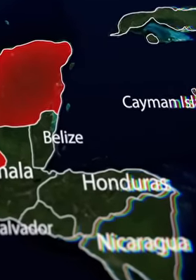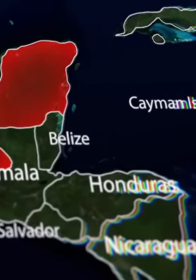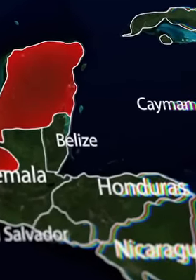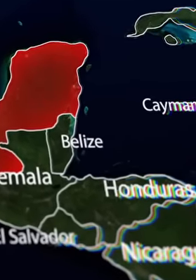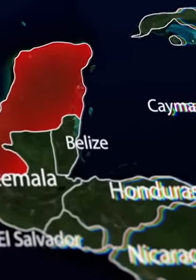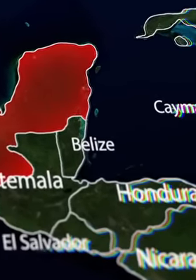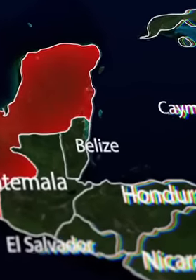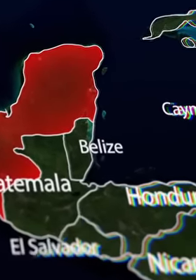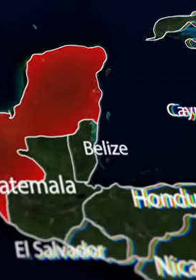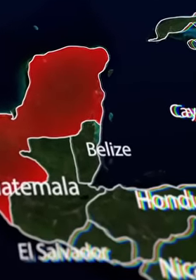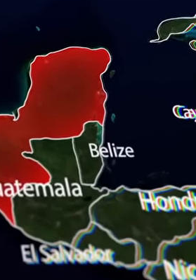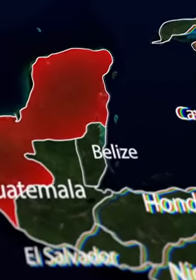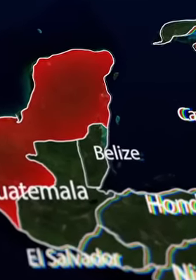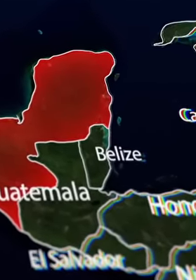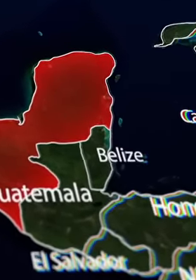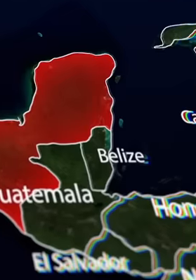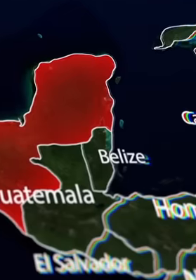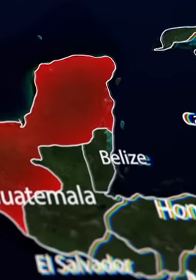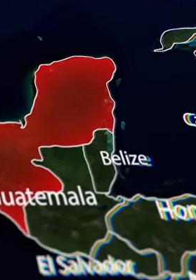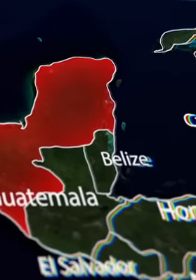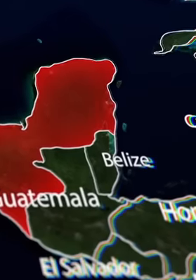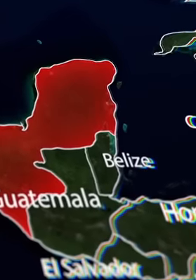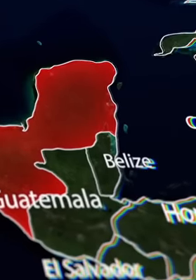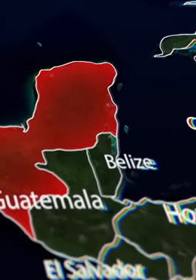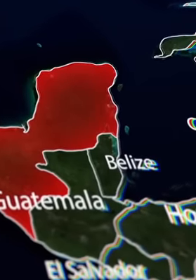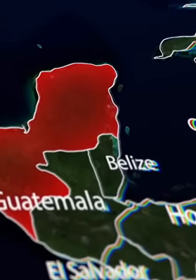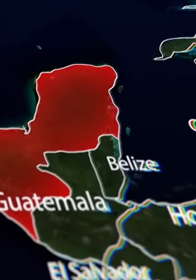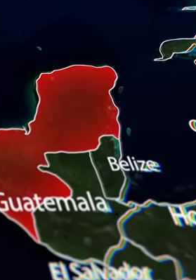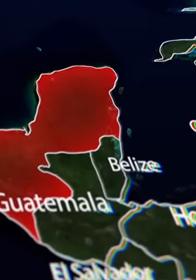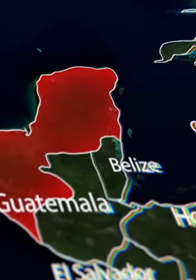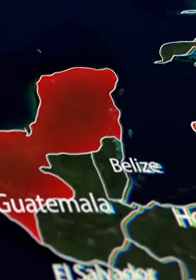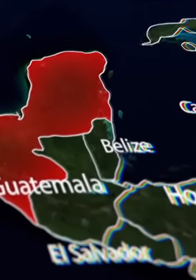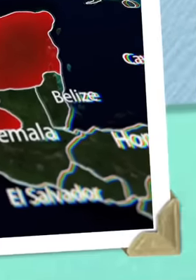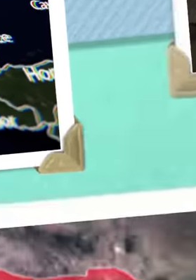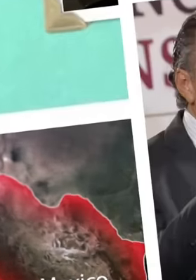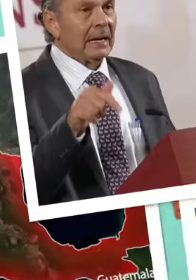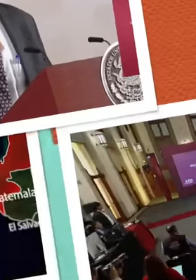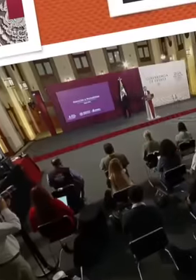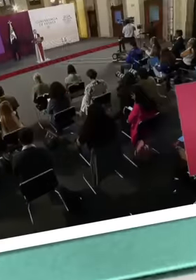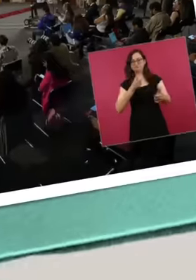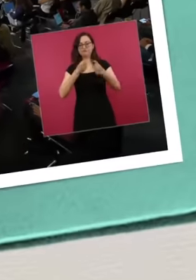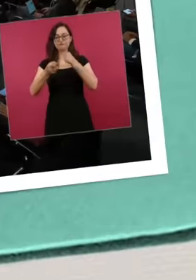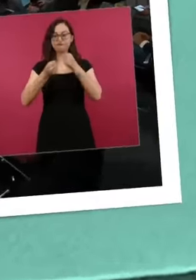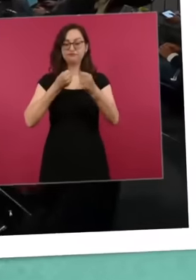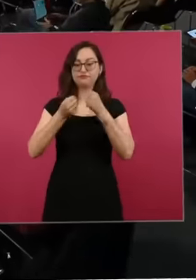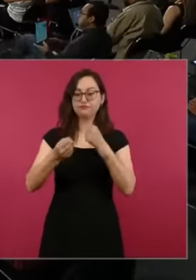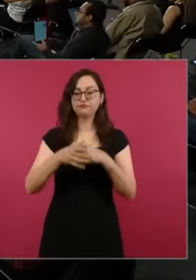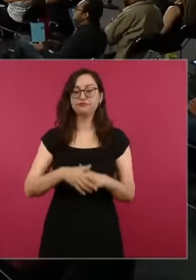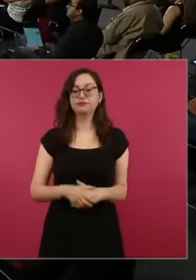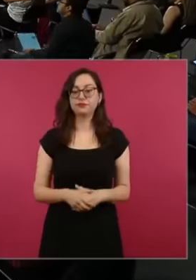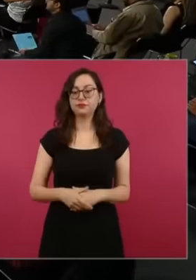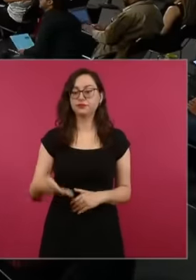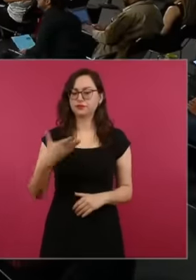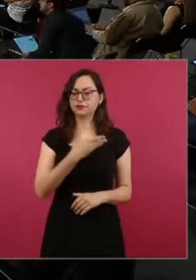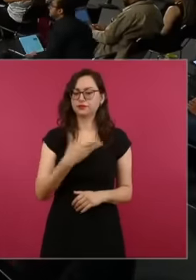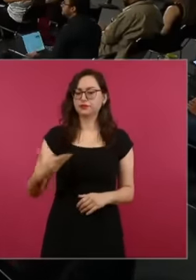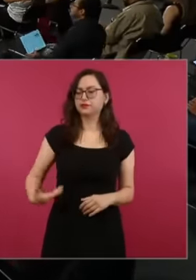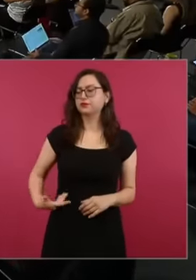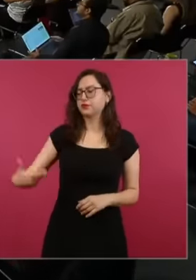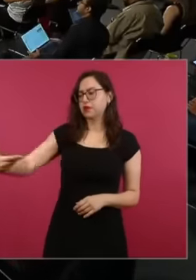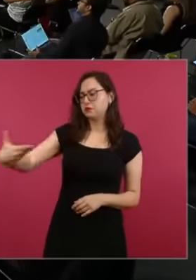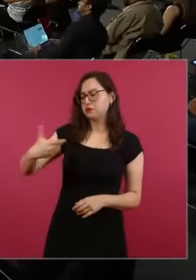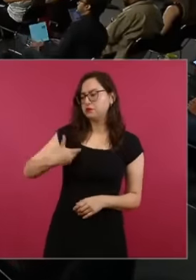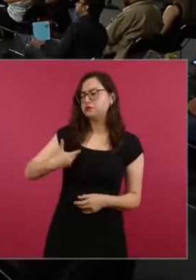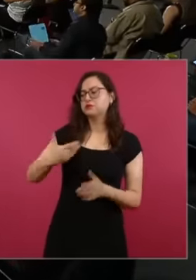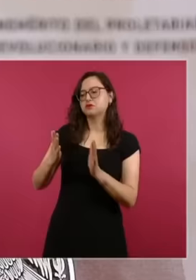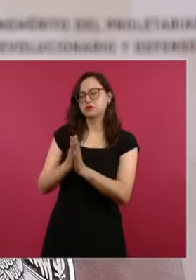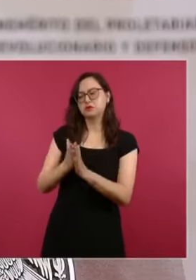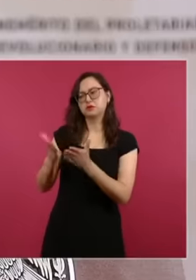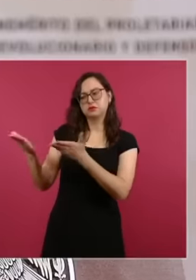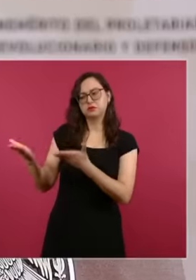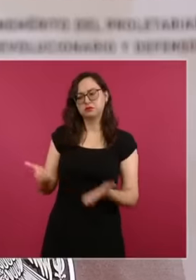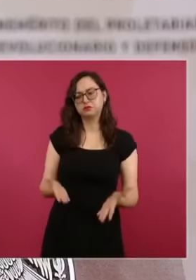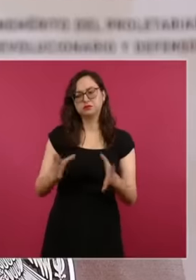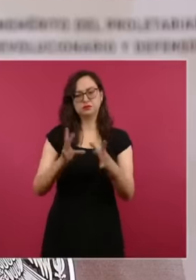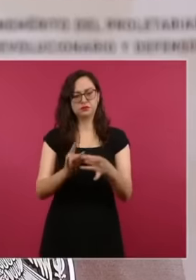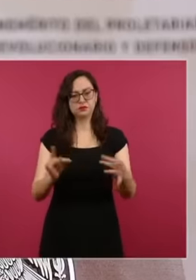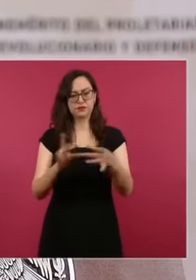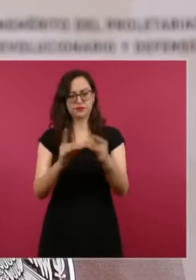people. The president asked us to make some clarifications, some points. that